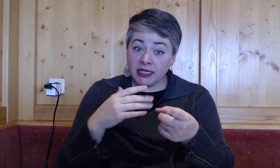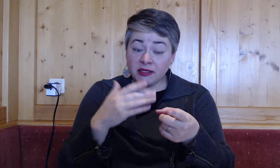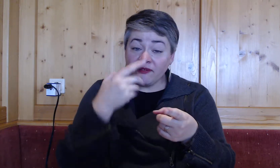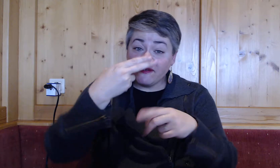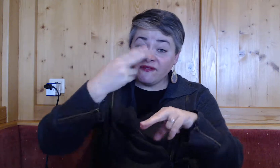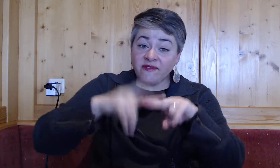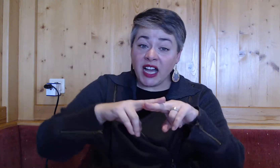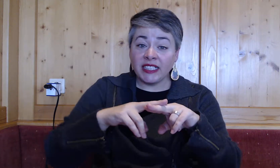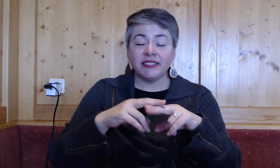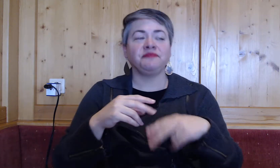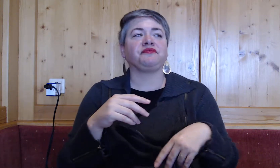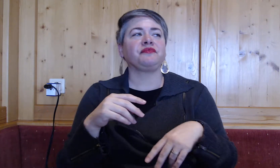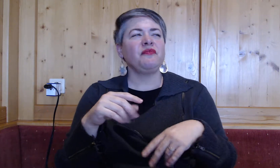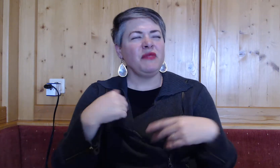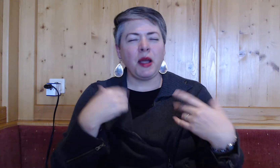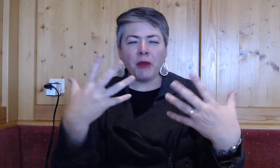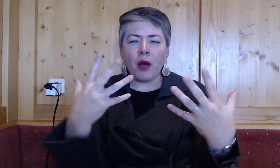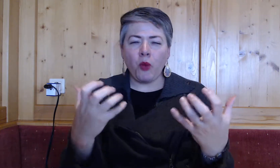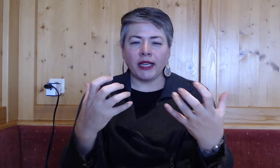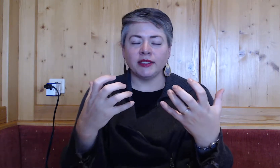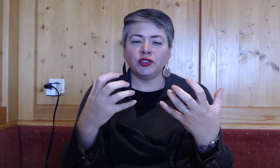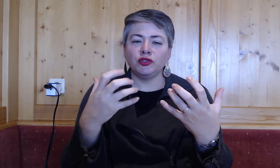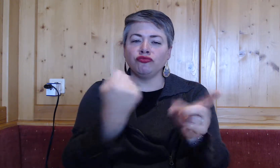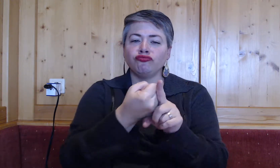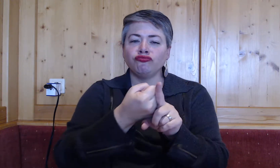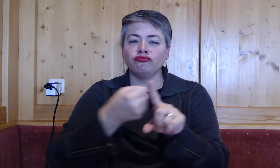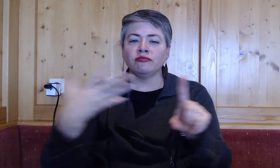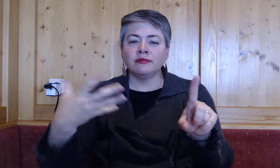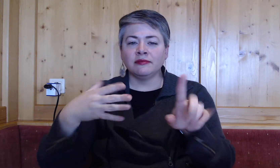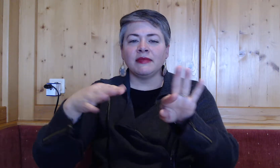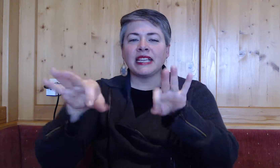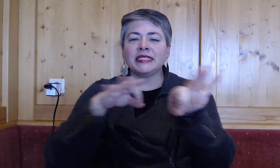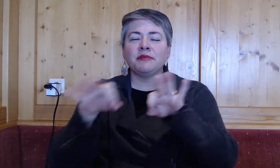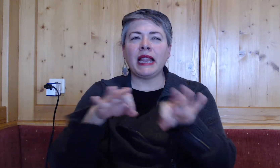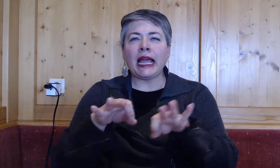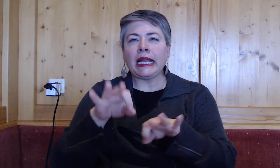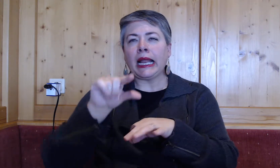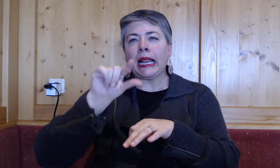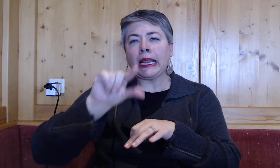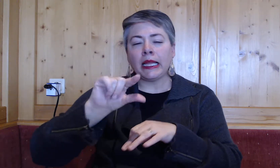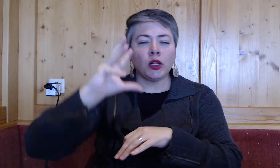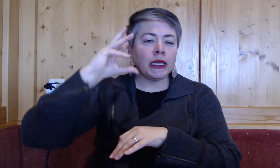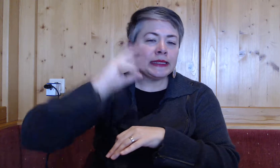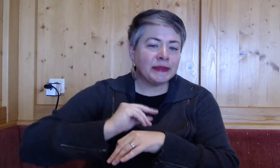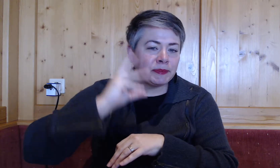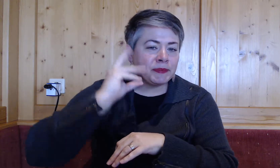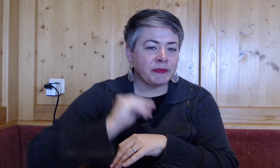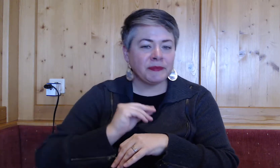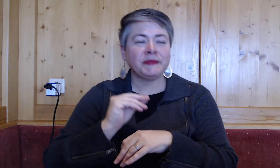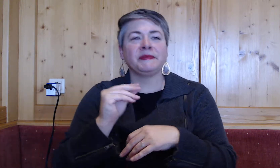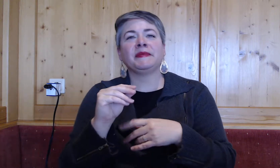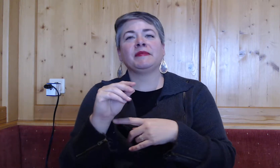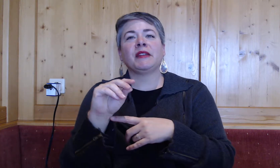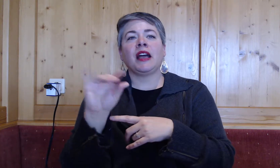I wanted to kind of expand on a little experience